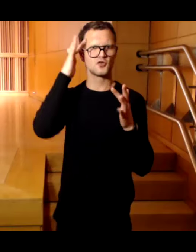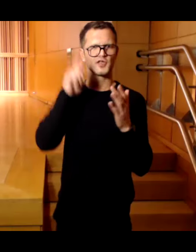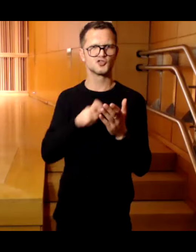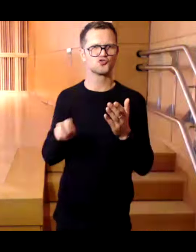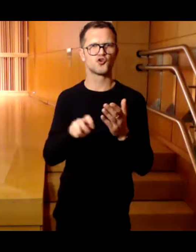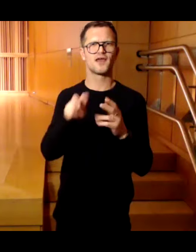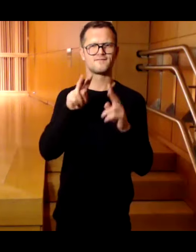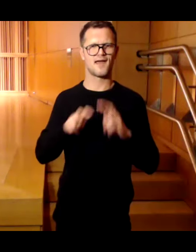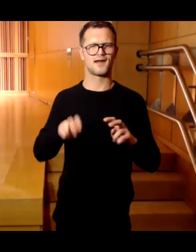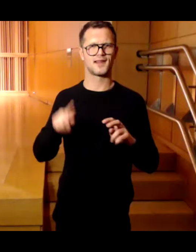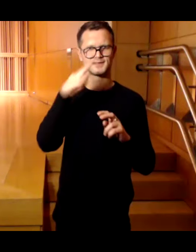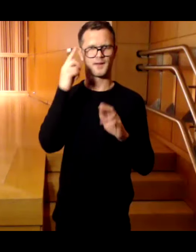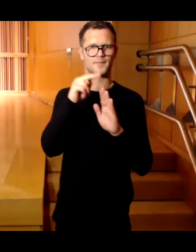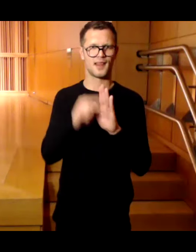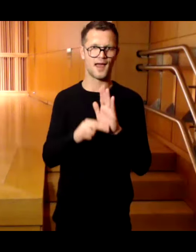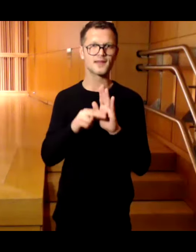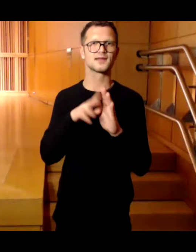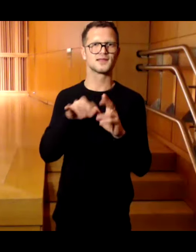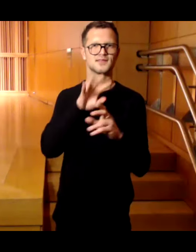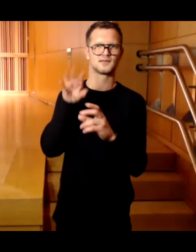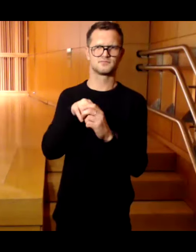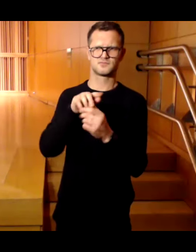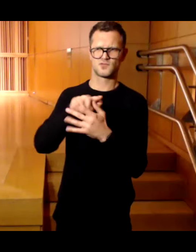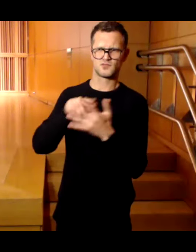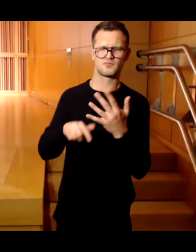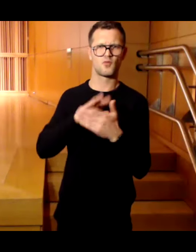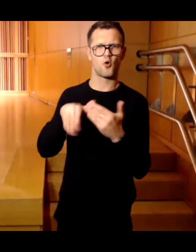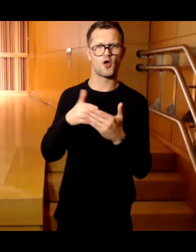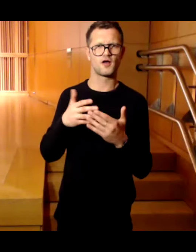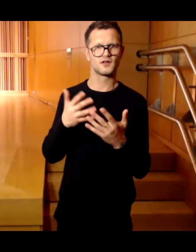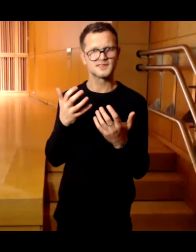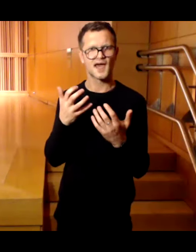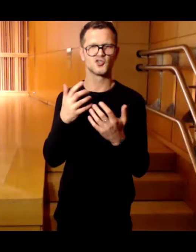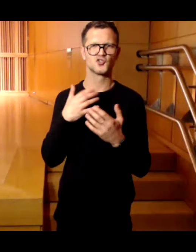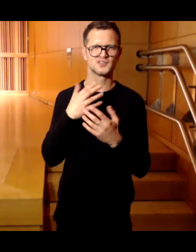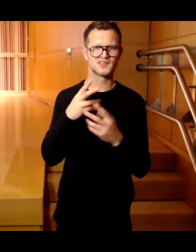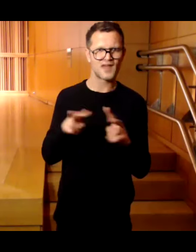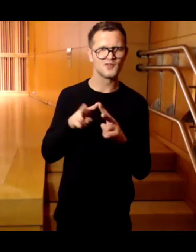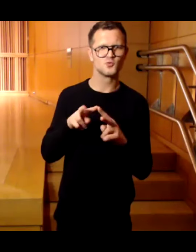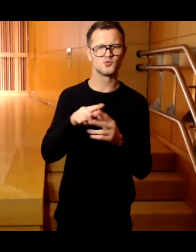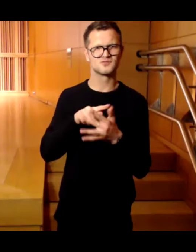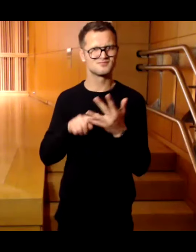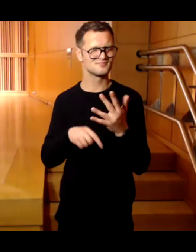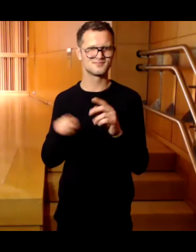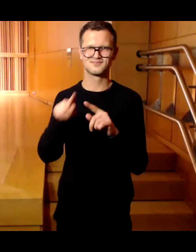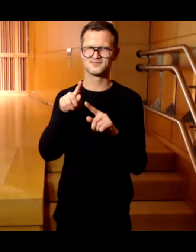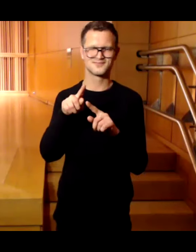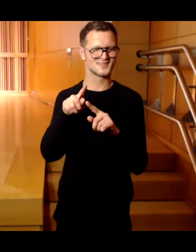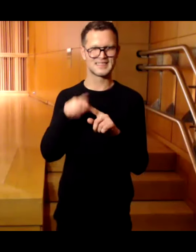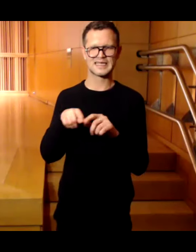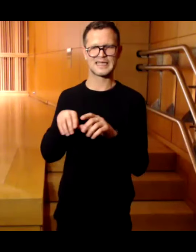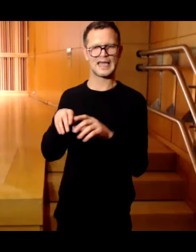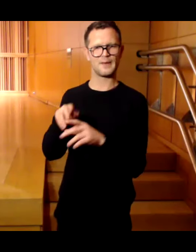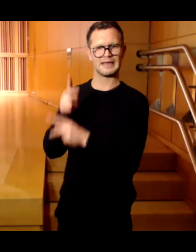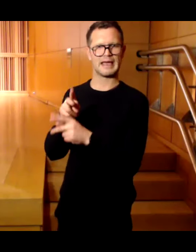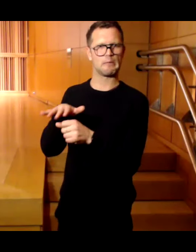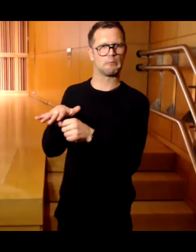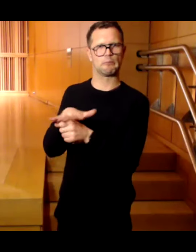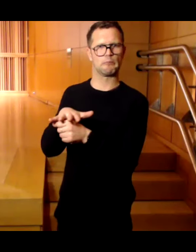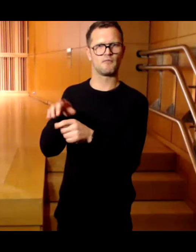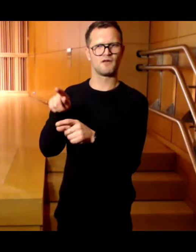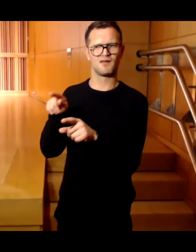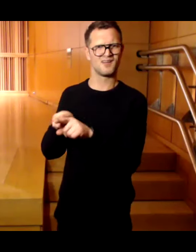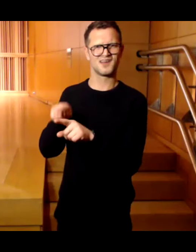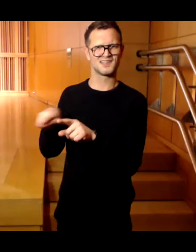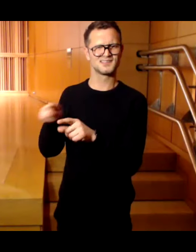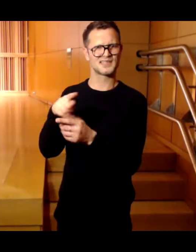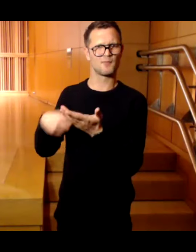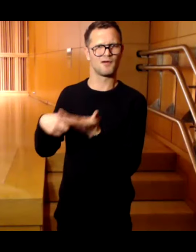As that which indexes all those desires and values that cannot be contained within the discourses through which households and nations are constructed.